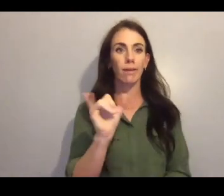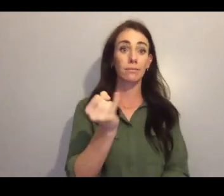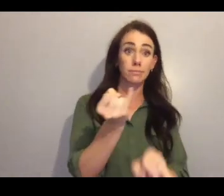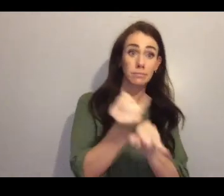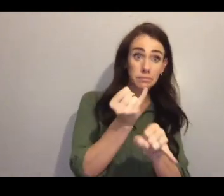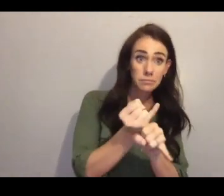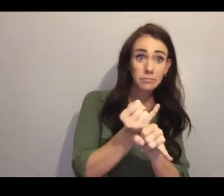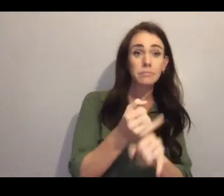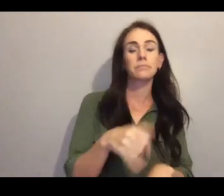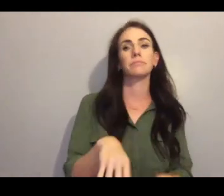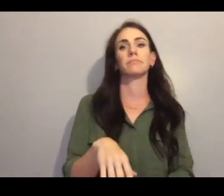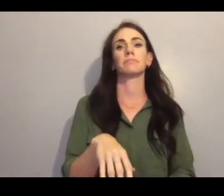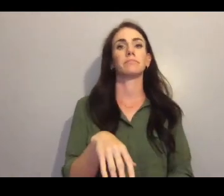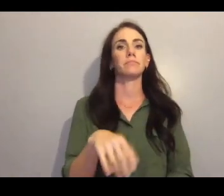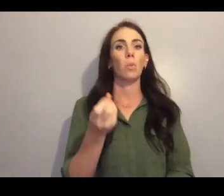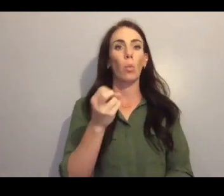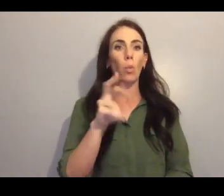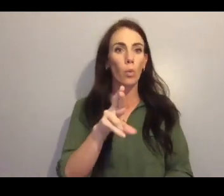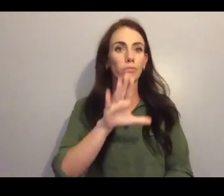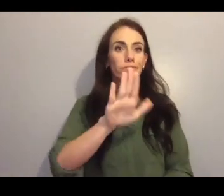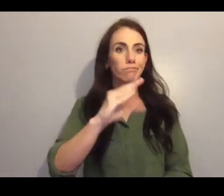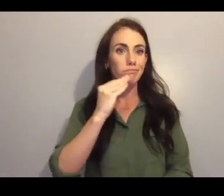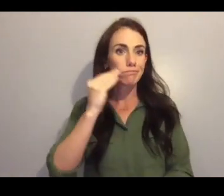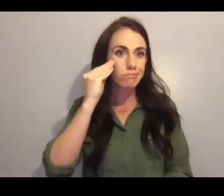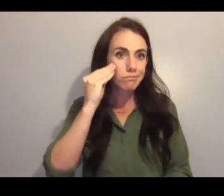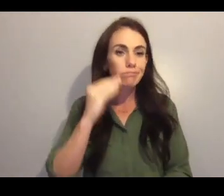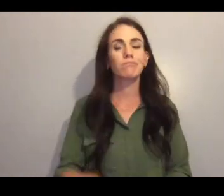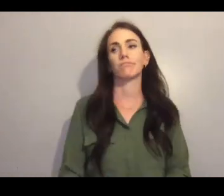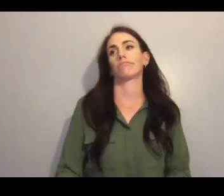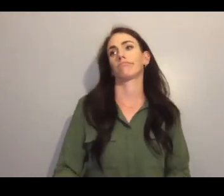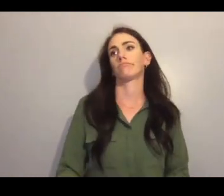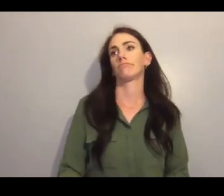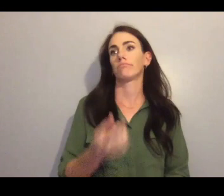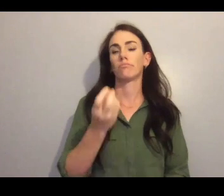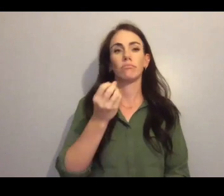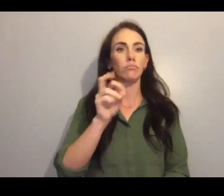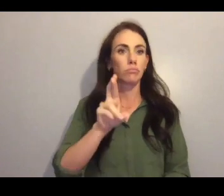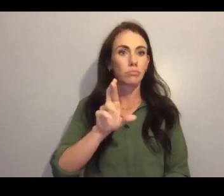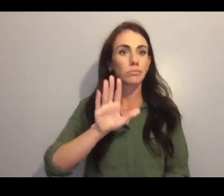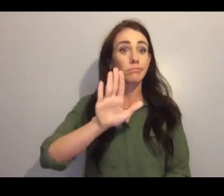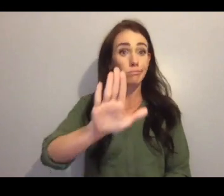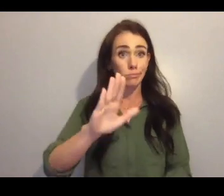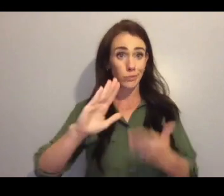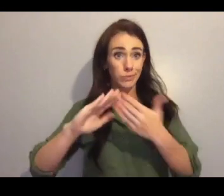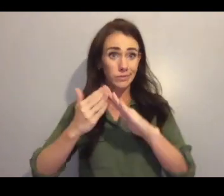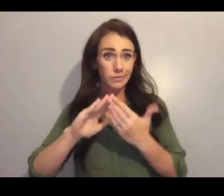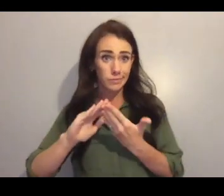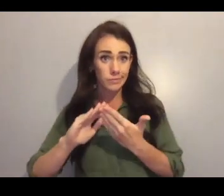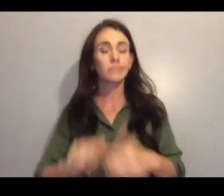focused or honed in like the campus, or maybe your home, or possibly a place